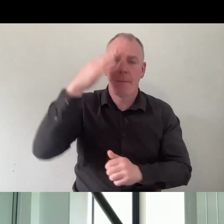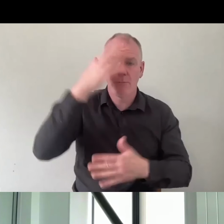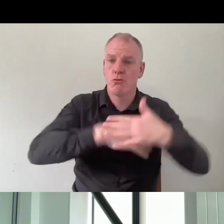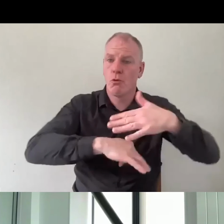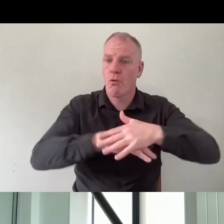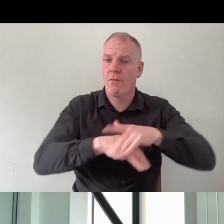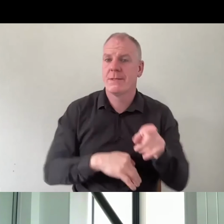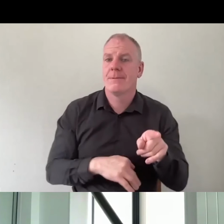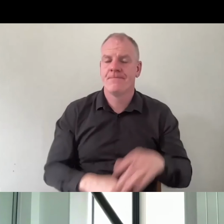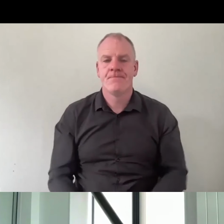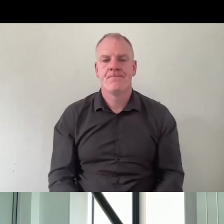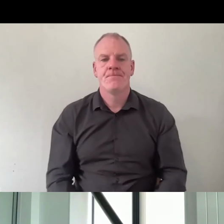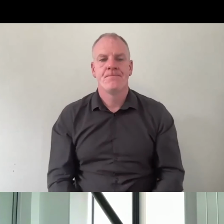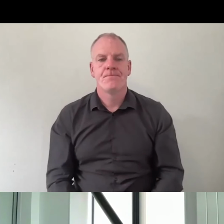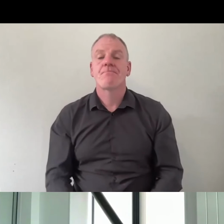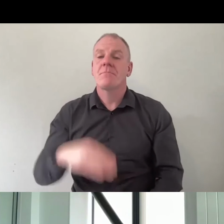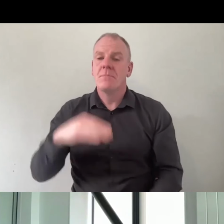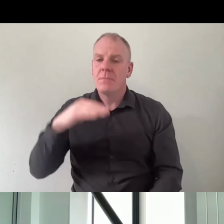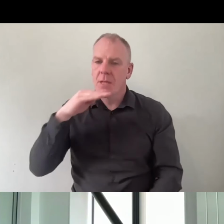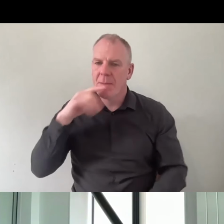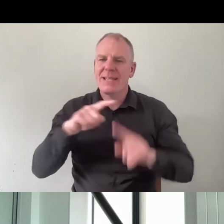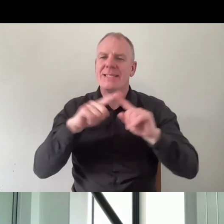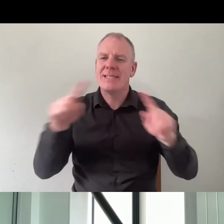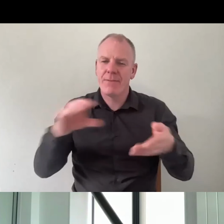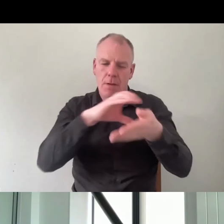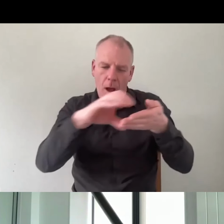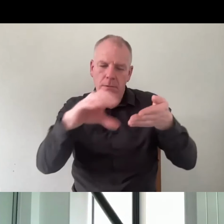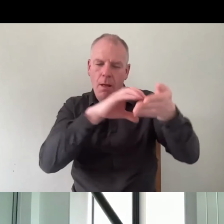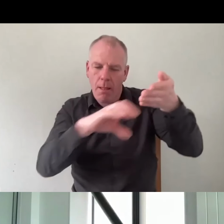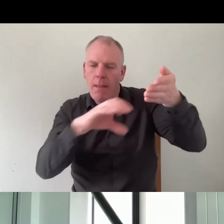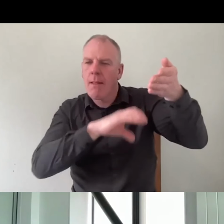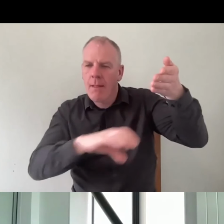In other words, there are different Articles of the Convention. The different Articles of the Convention